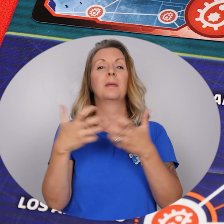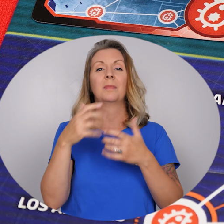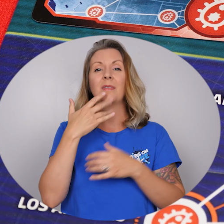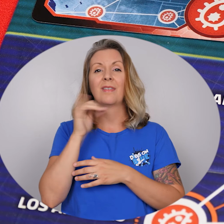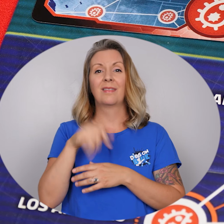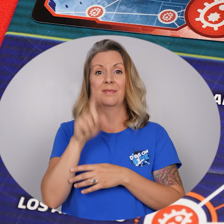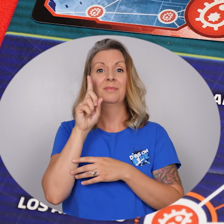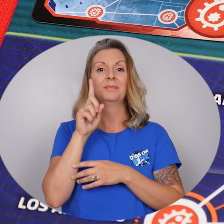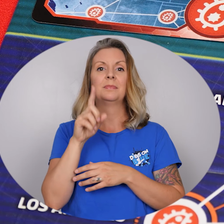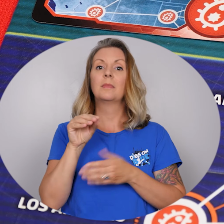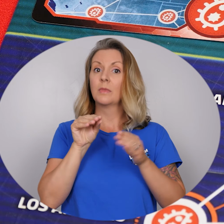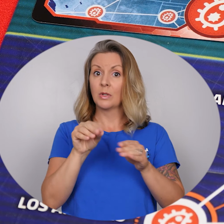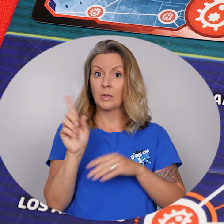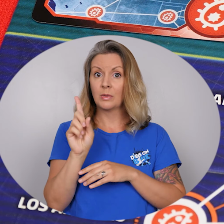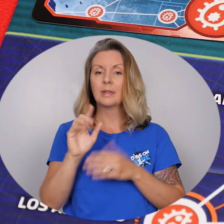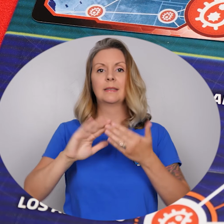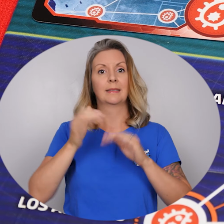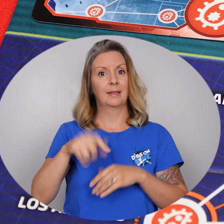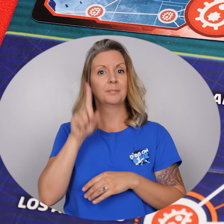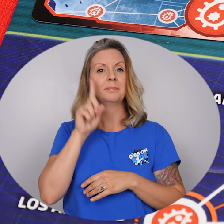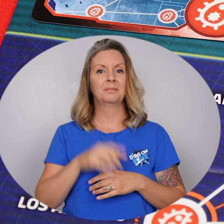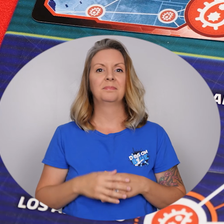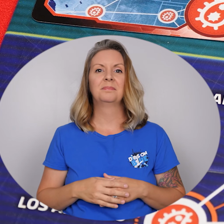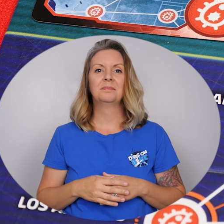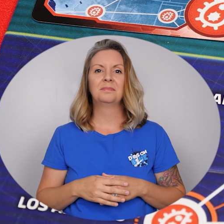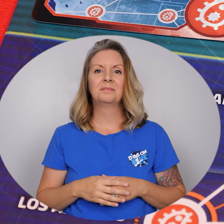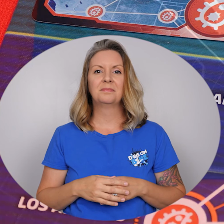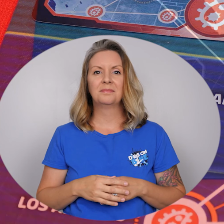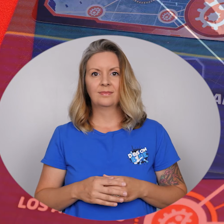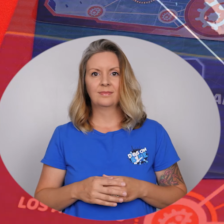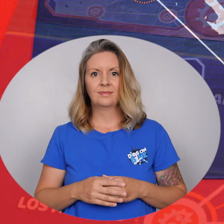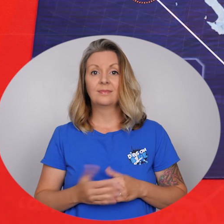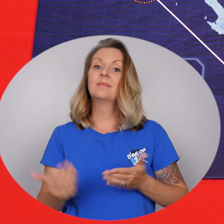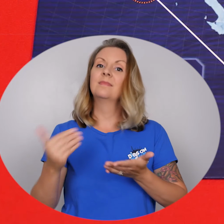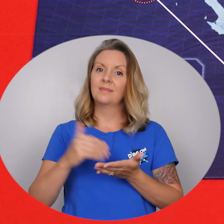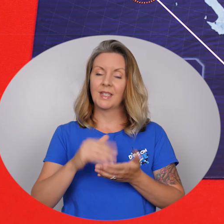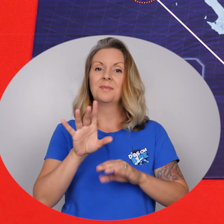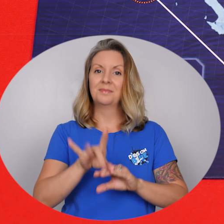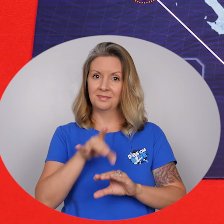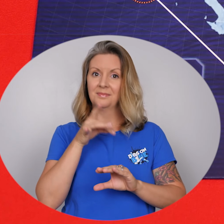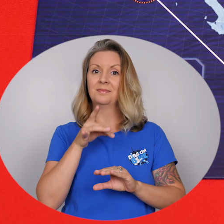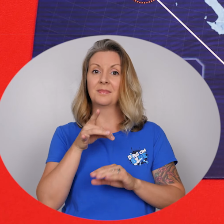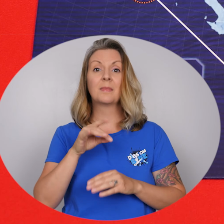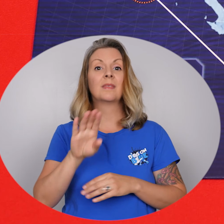supply and then put them on that matching city space. Repeat this process once more,